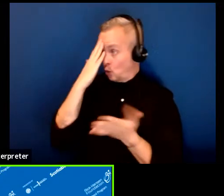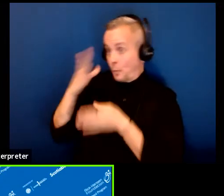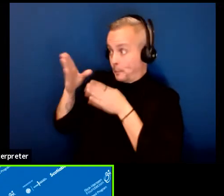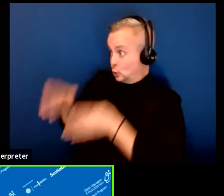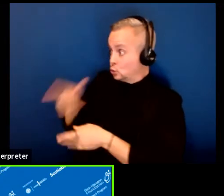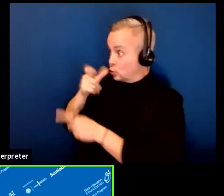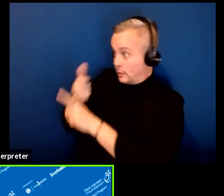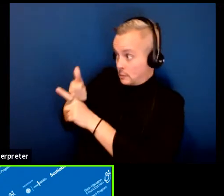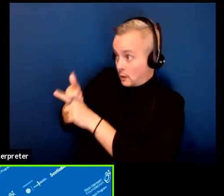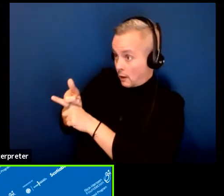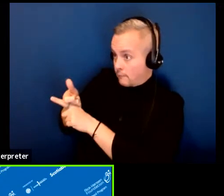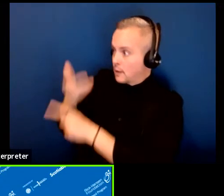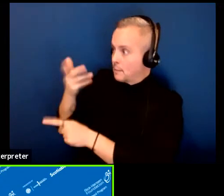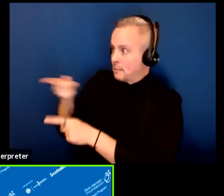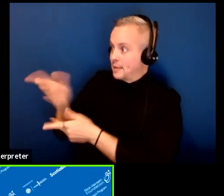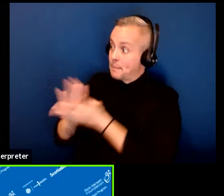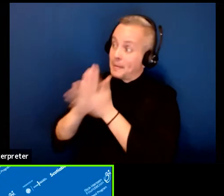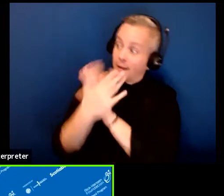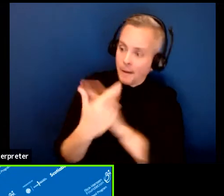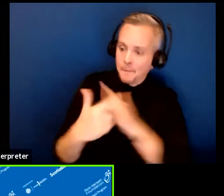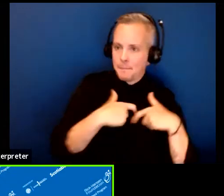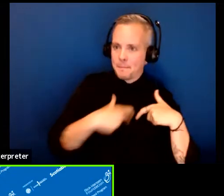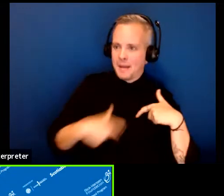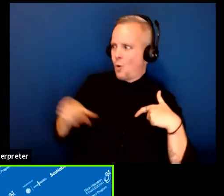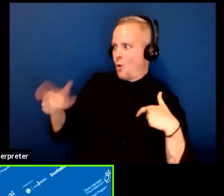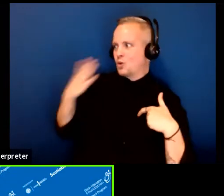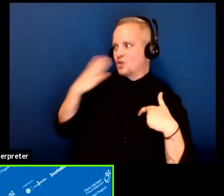SHOULD CONSIDER BECOMING AN AMBASSADOR, E-MAIL US AT